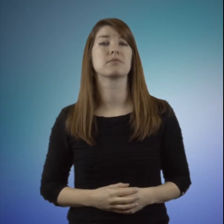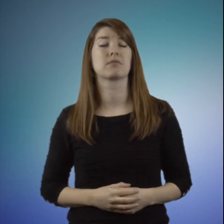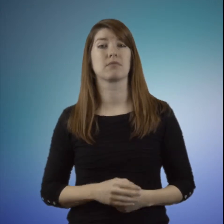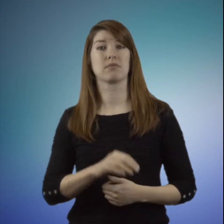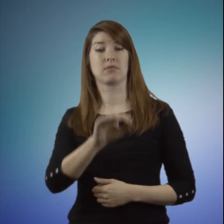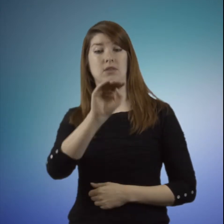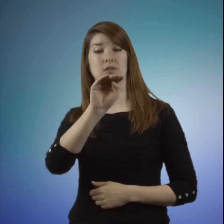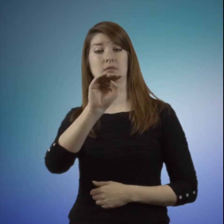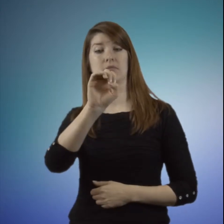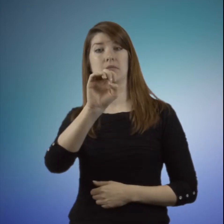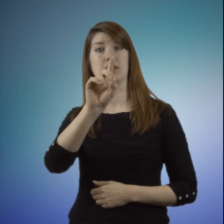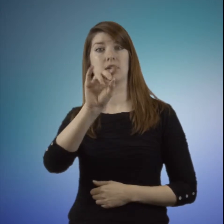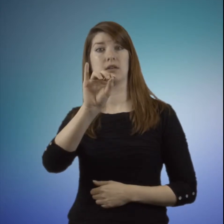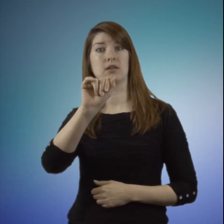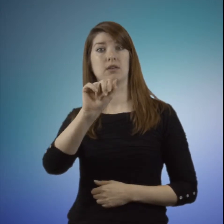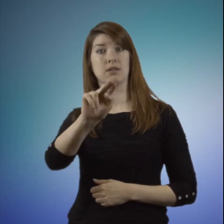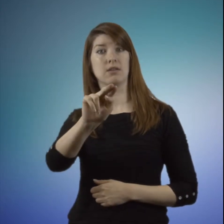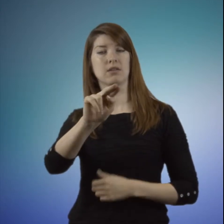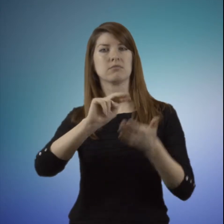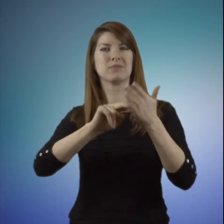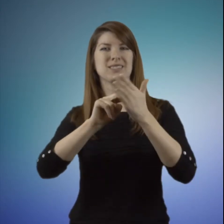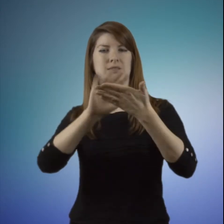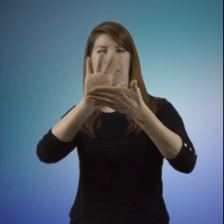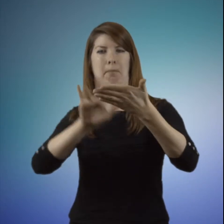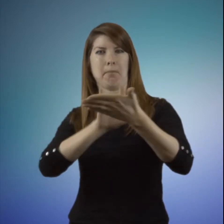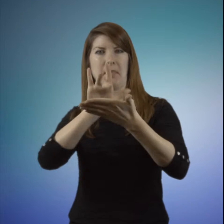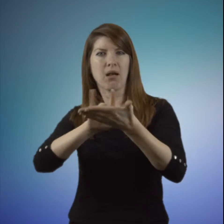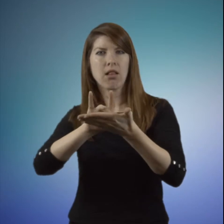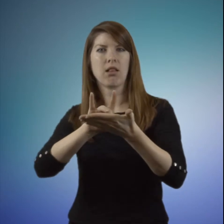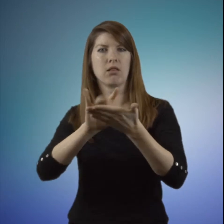The median is the middle score in the distribution.